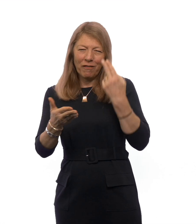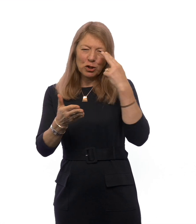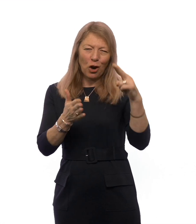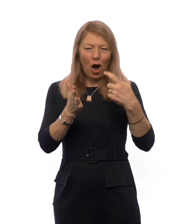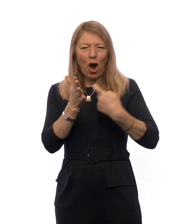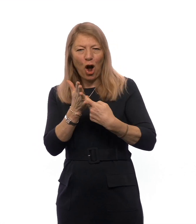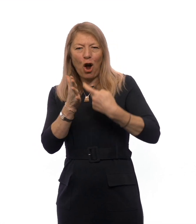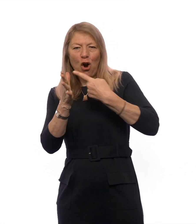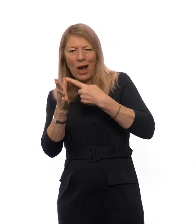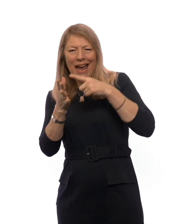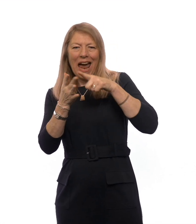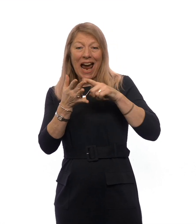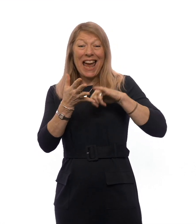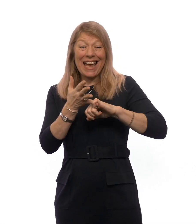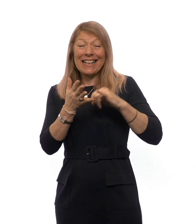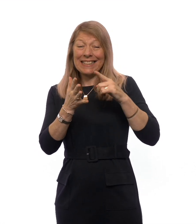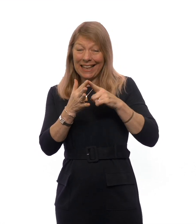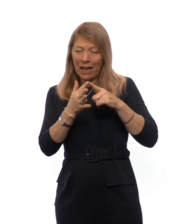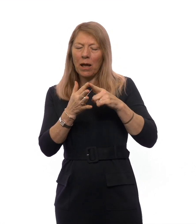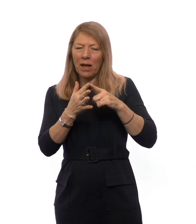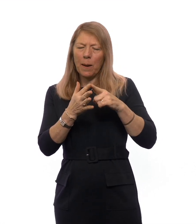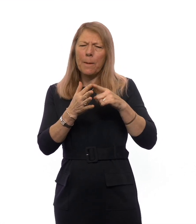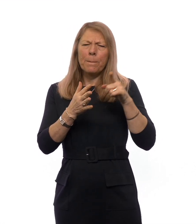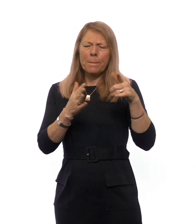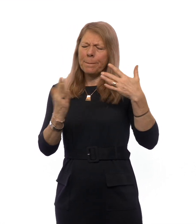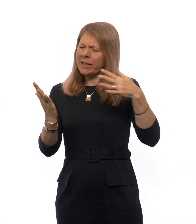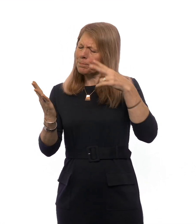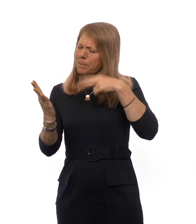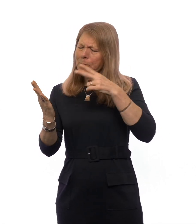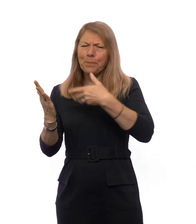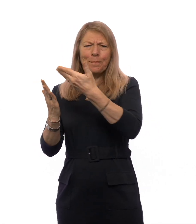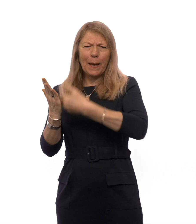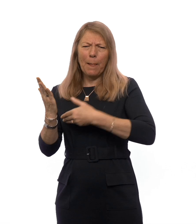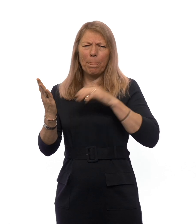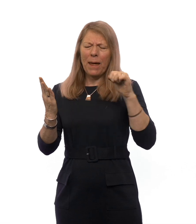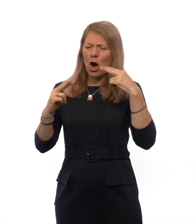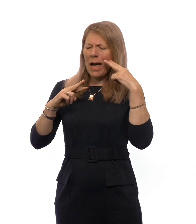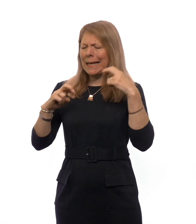Members with analysis of the Sign Language Bill (Northern Ireland) 2025,